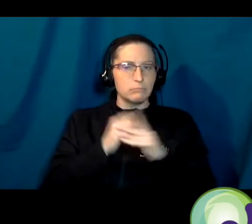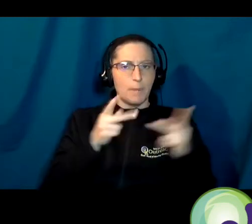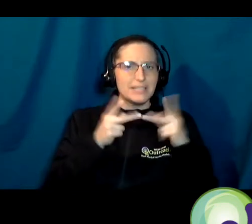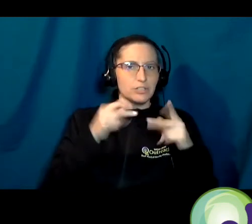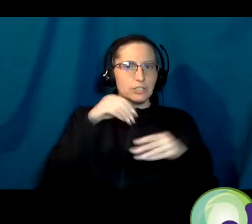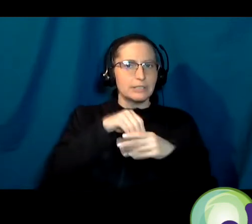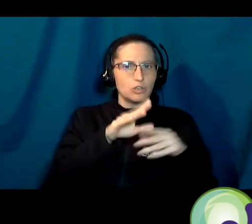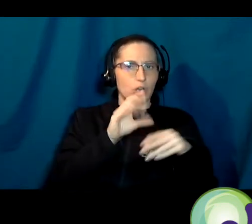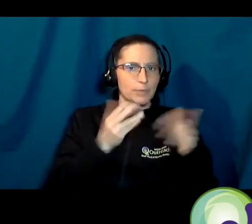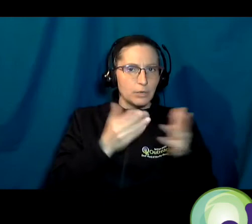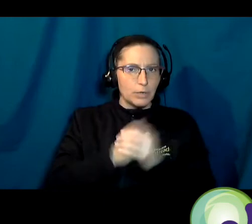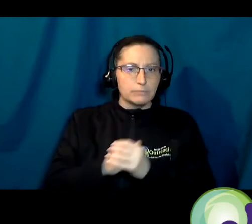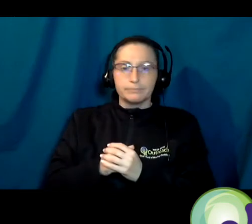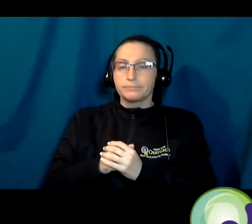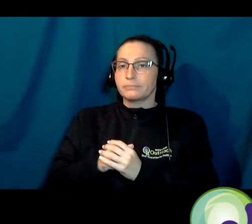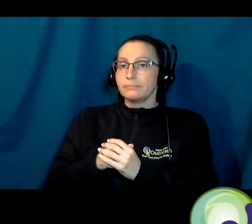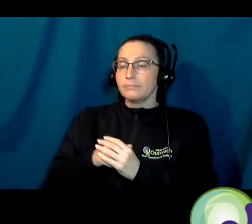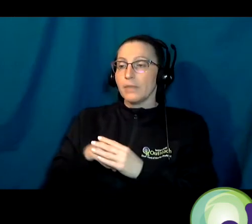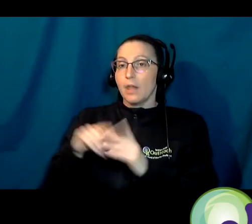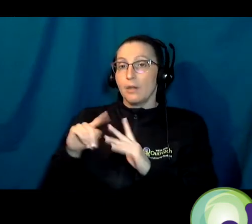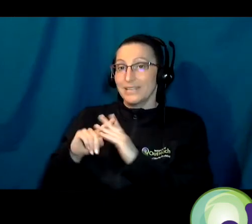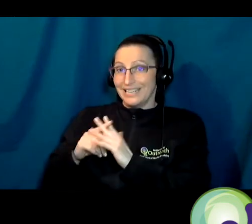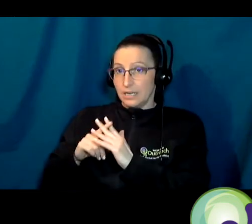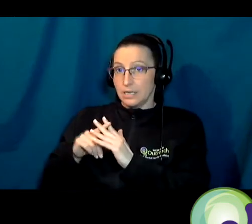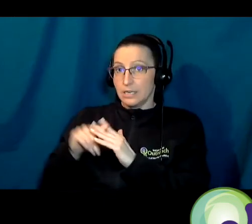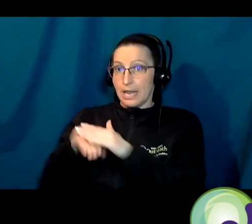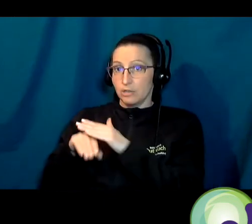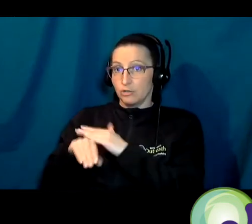Anna Marie: So our entry level role in one department is